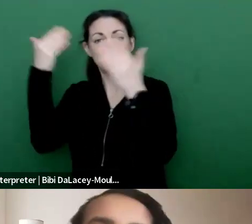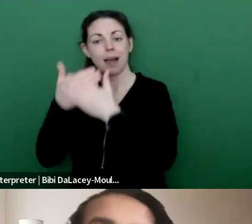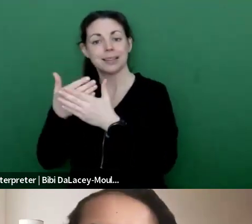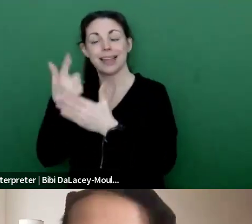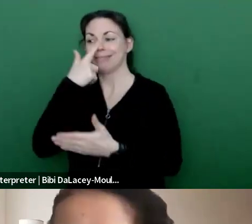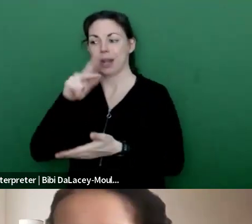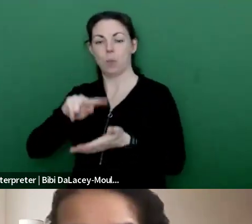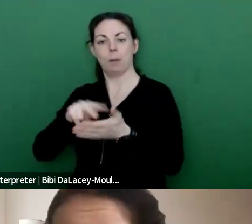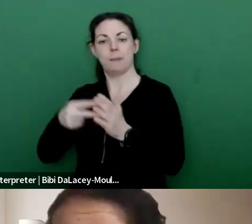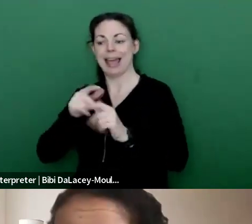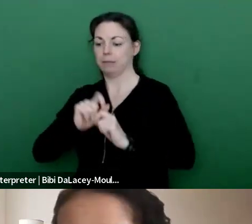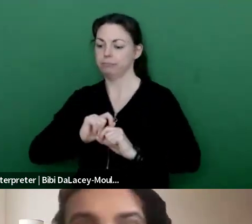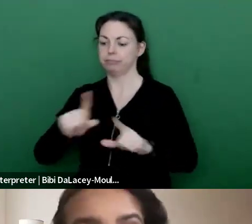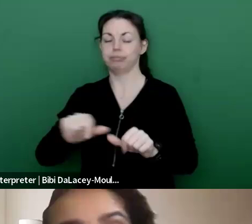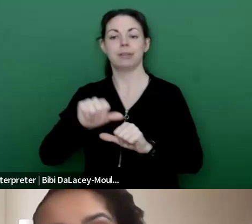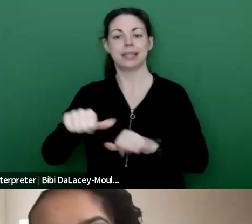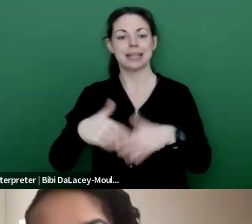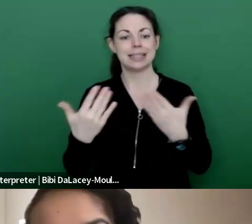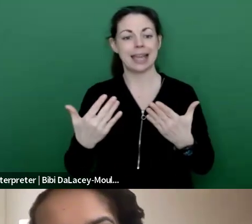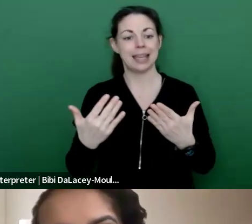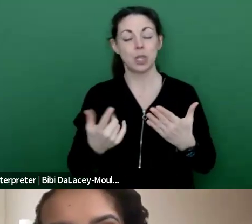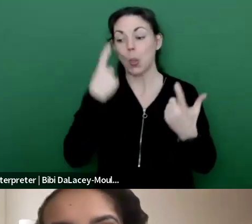So question the status quo. Curiosity is a superpower.